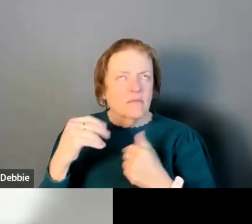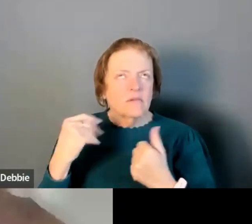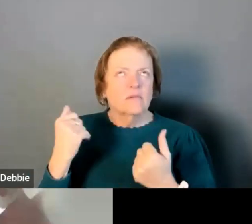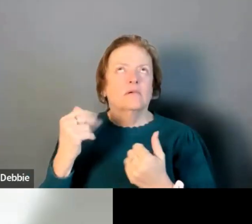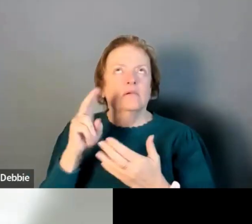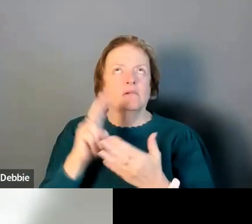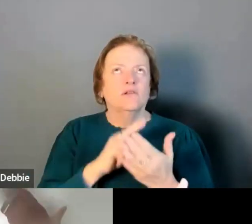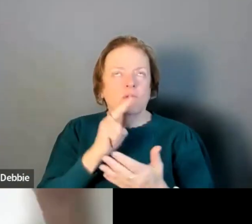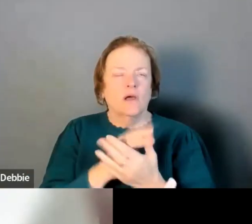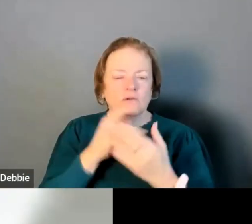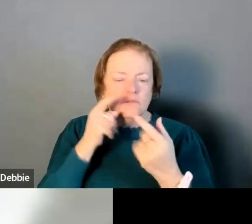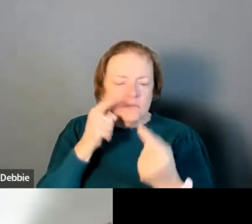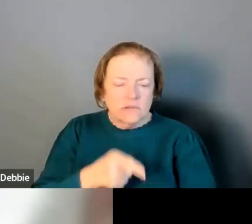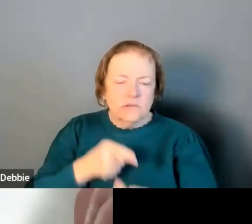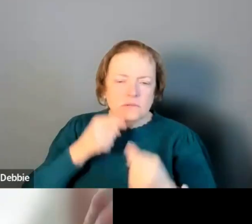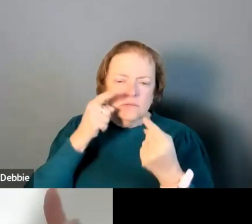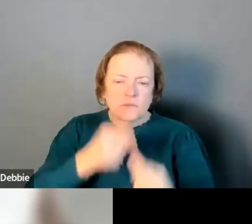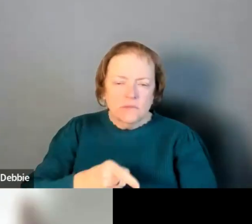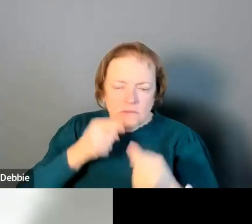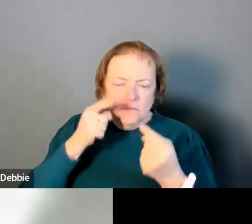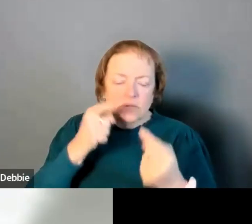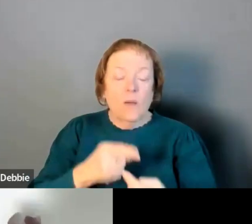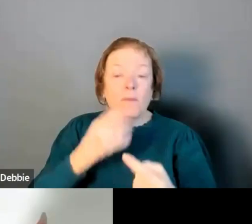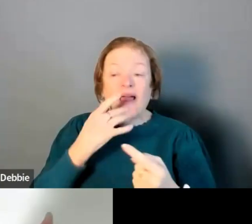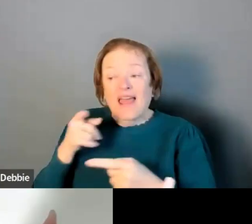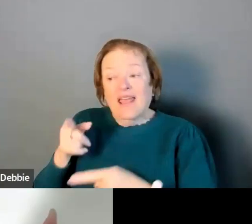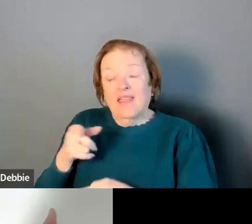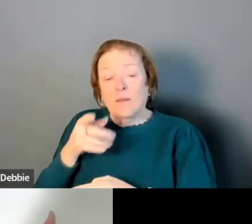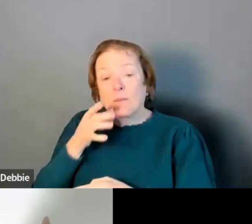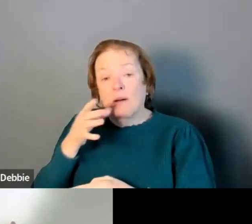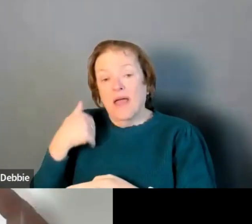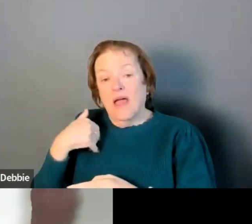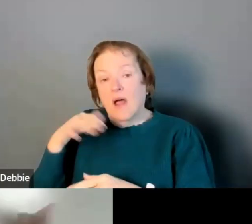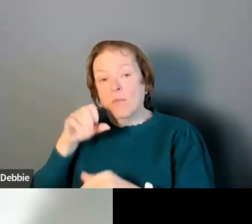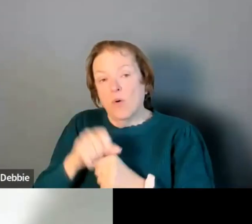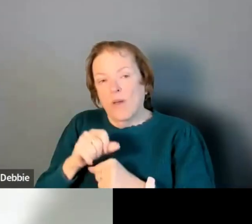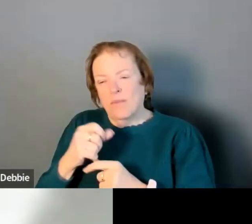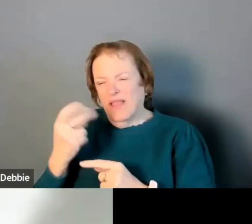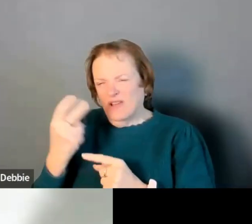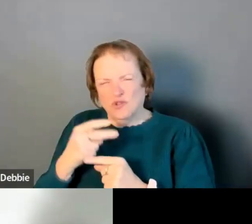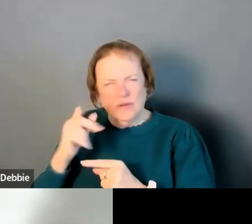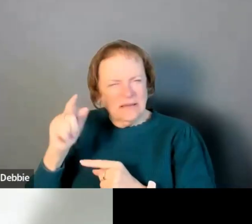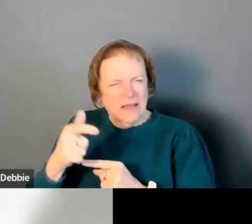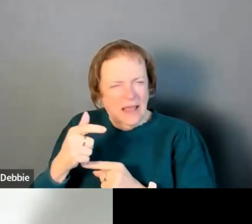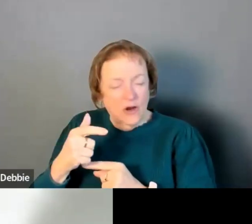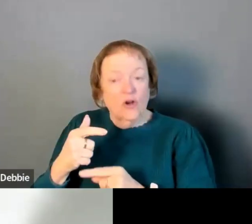had an appointment, luckily had an appointment, like, the next two days later, so then they turned it on, and then we went back,